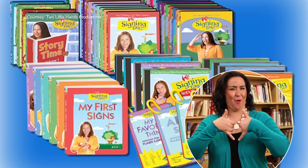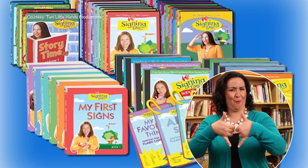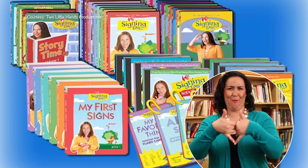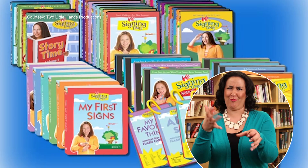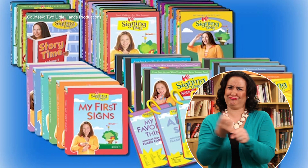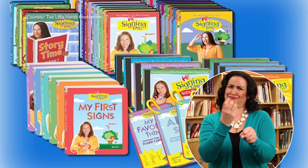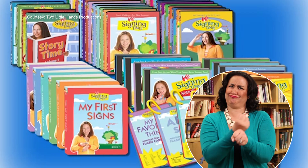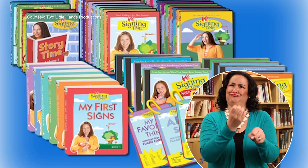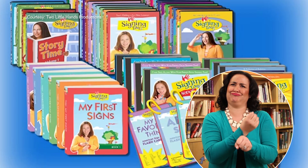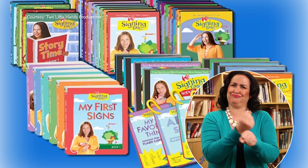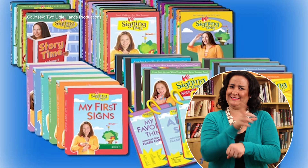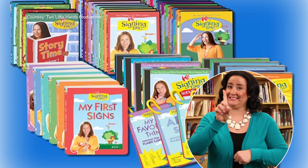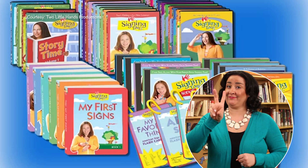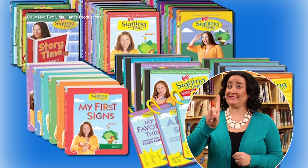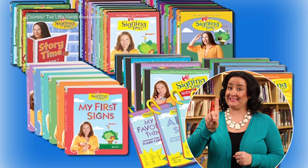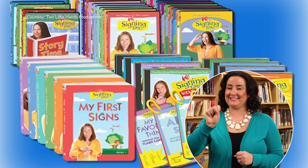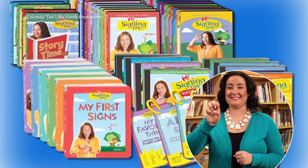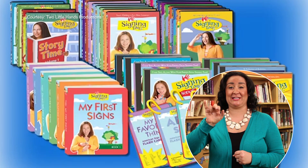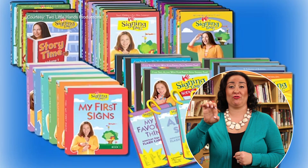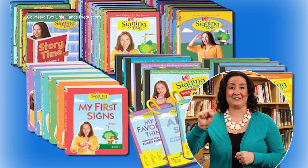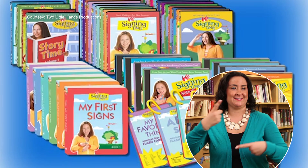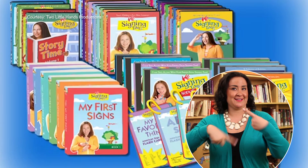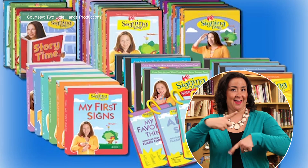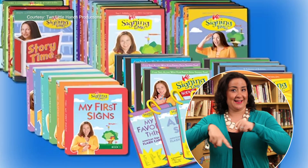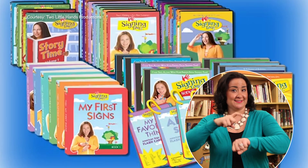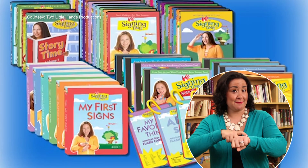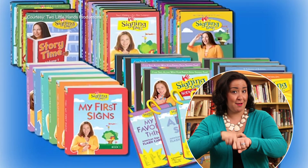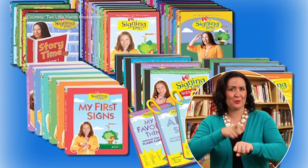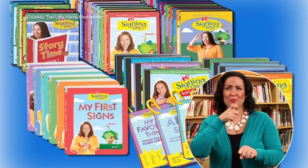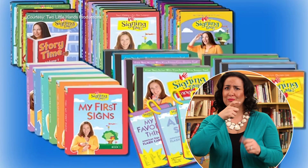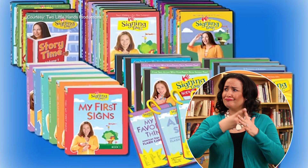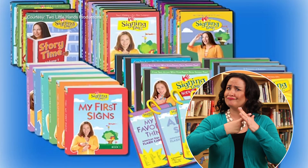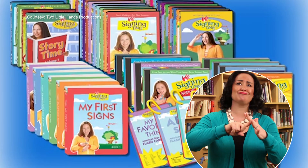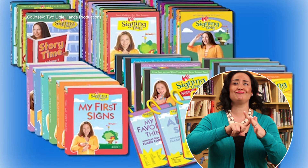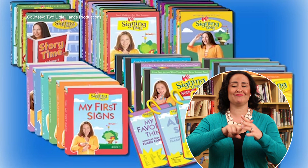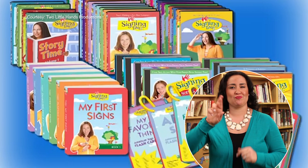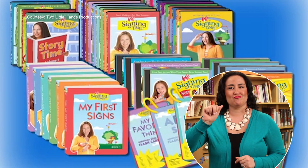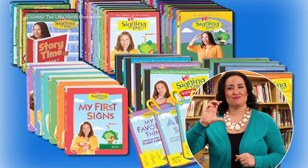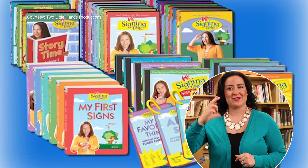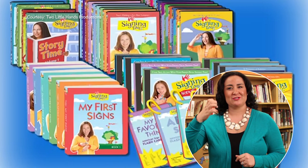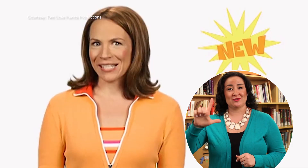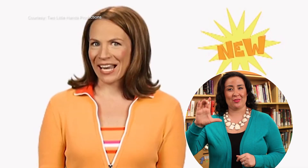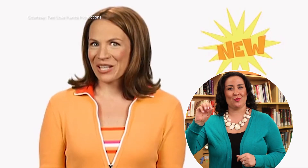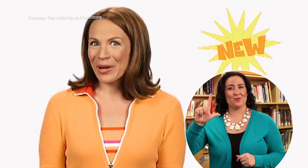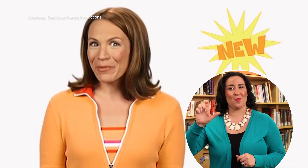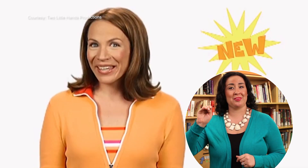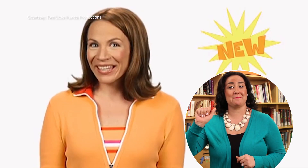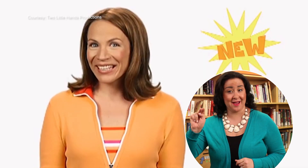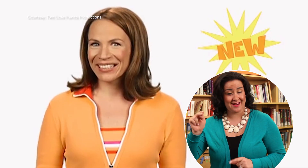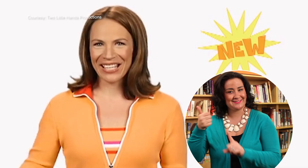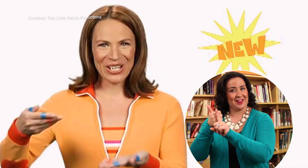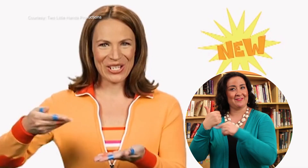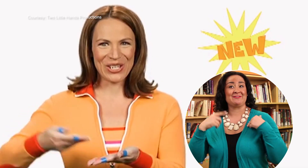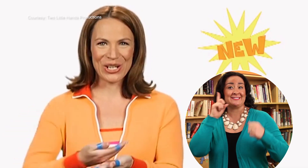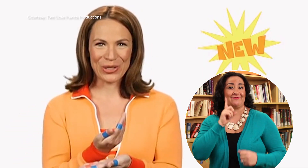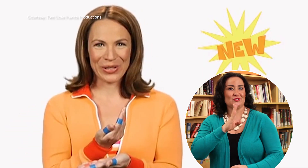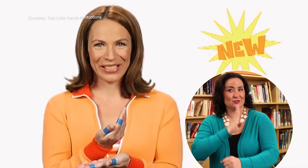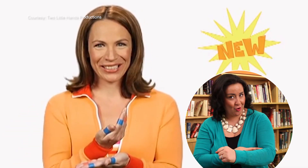The award winning DVD series Signing Time was started by Rachel Coleman, the mother of a Deaf daughter.